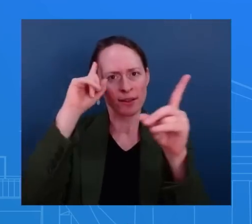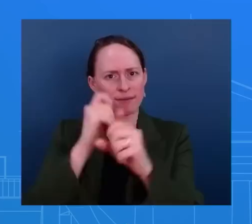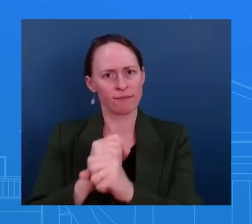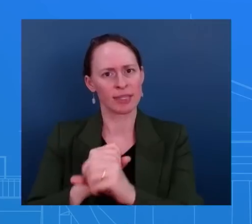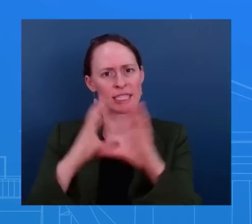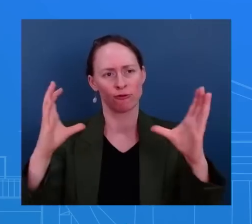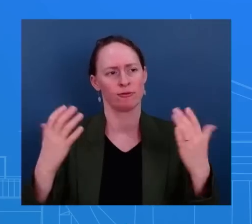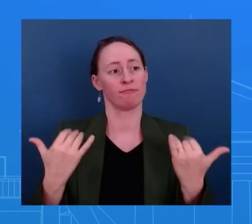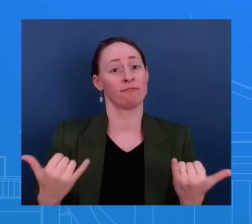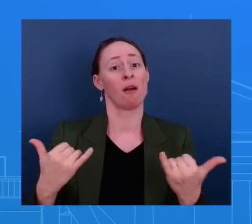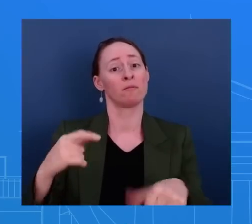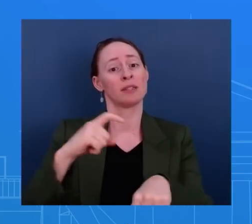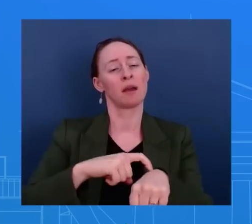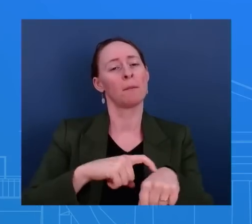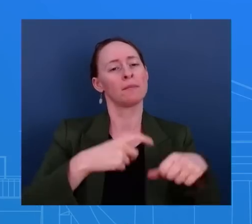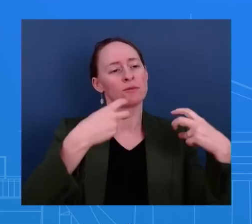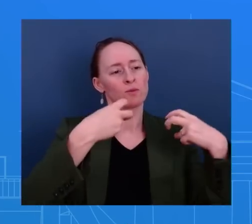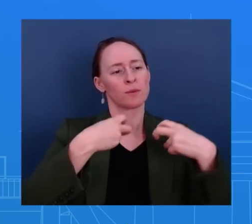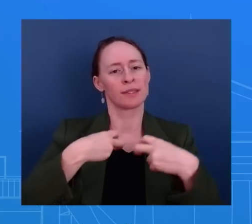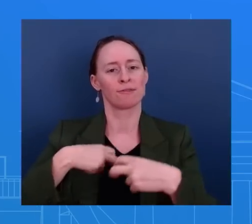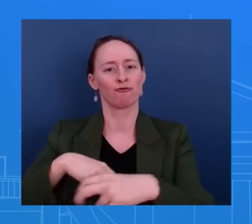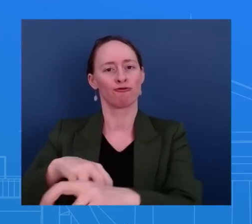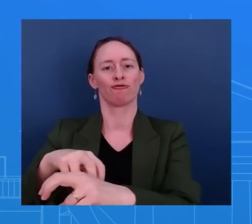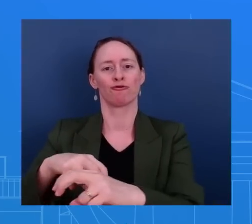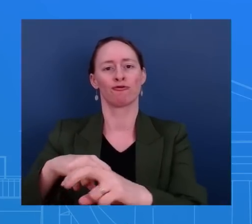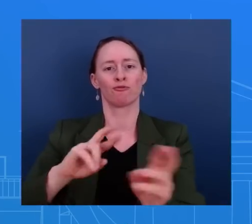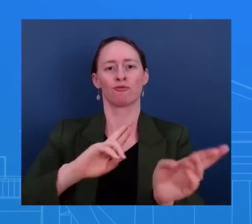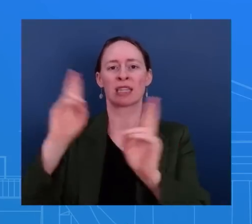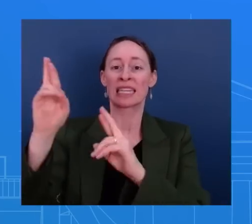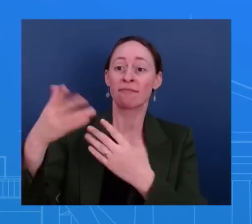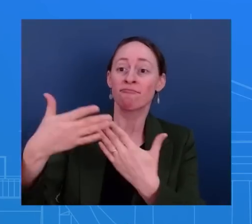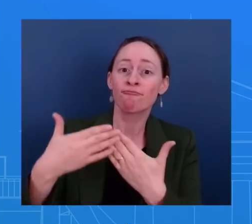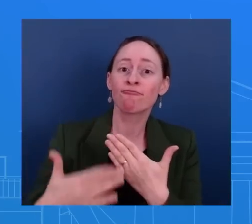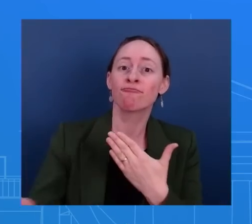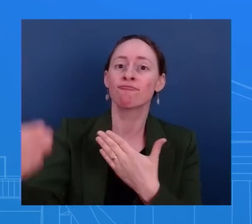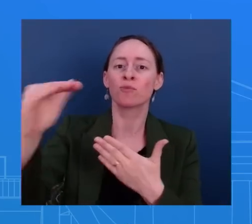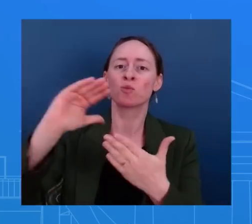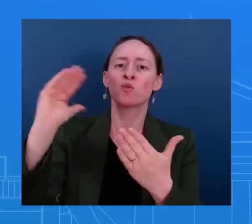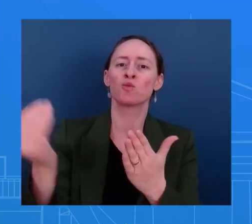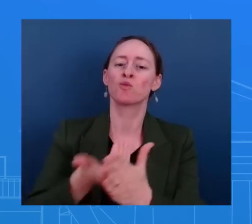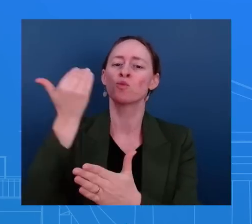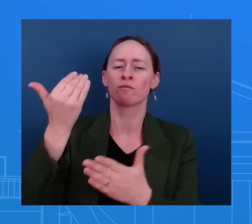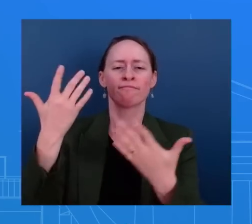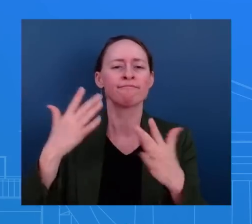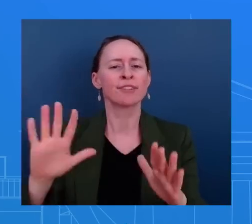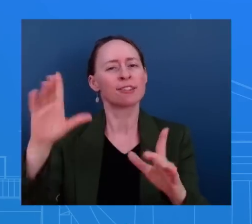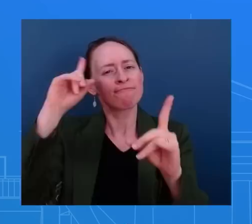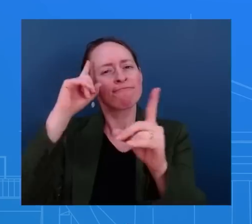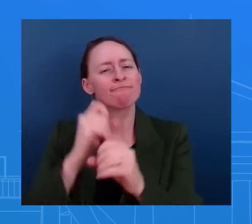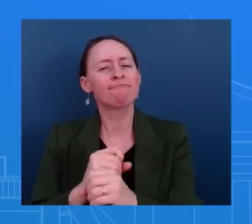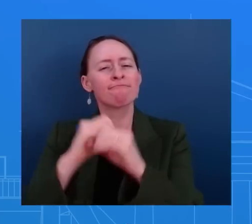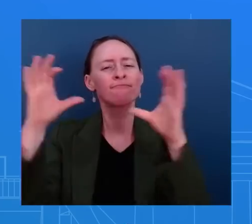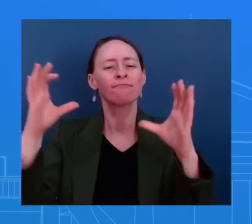You heard directly from him, where his heart was, how he was thinking through this process and his reasoning.